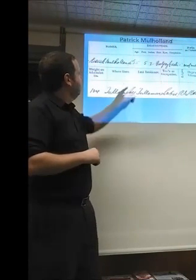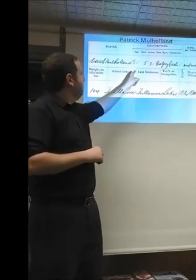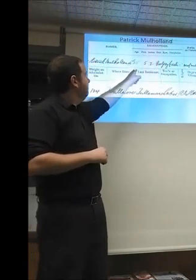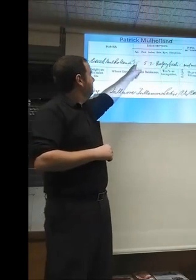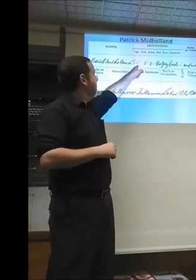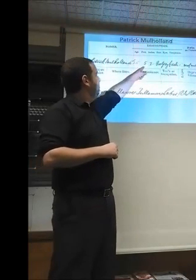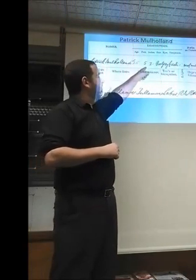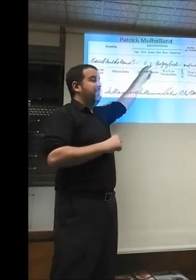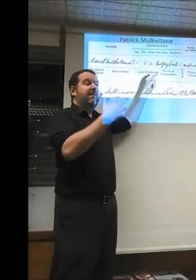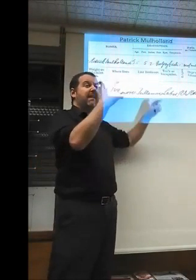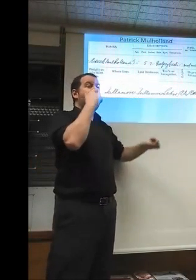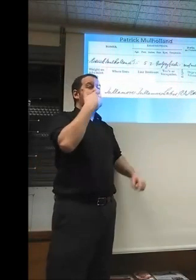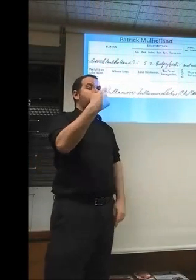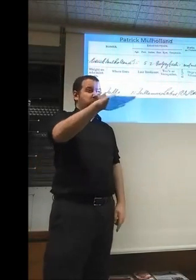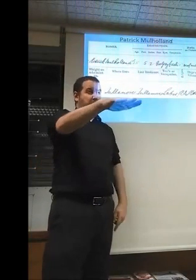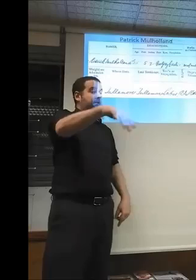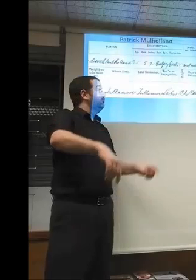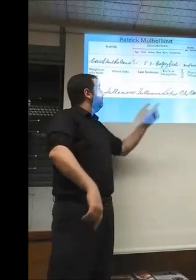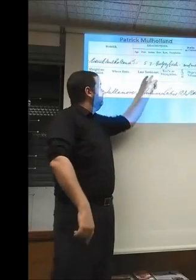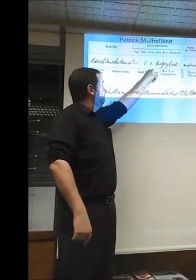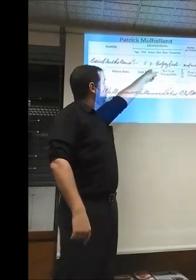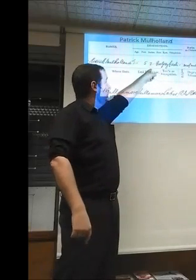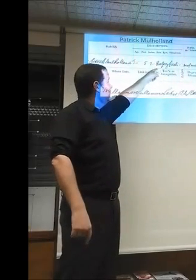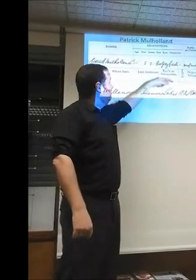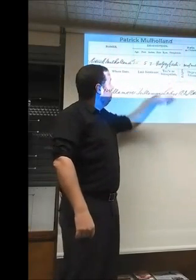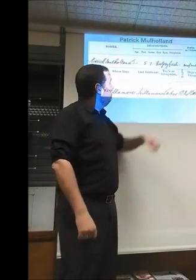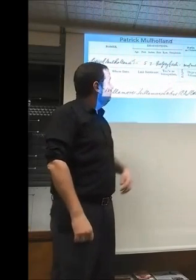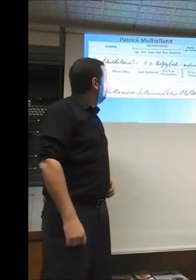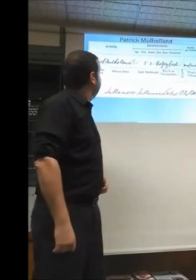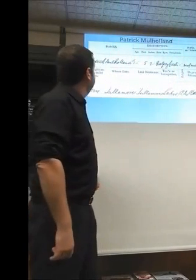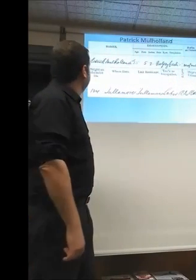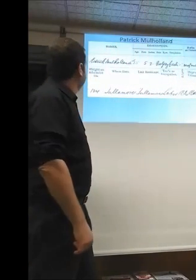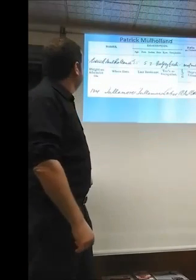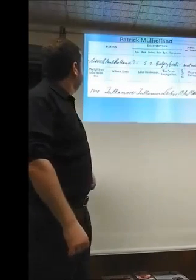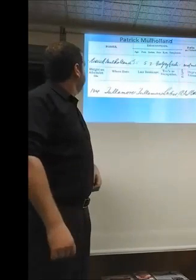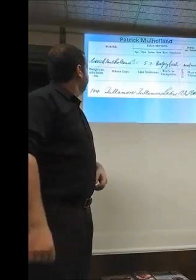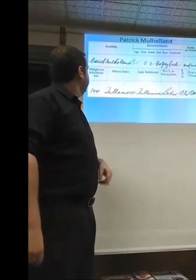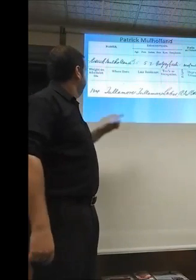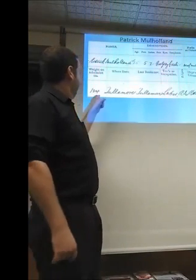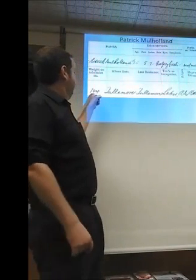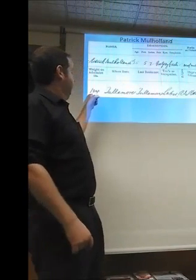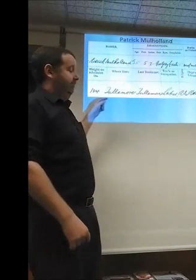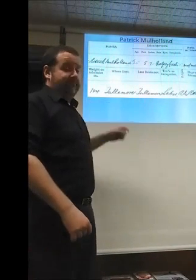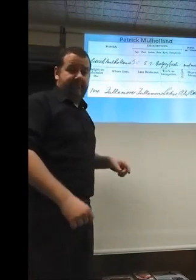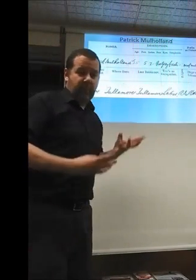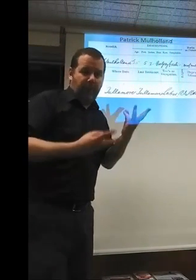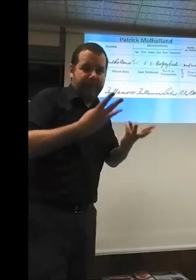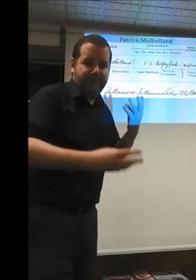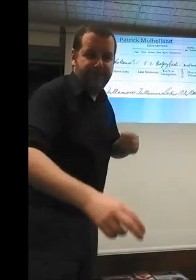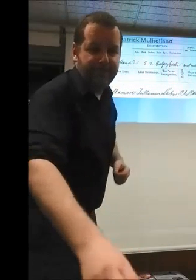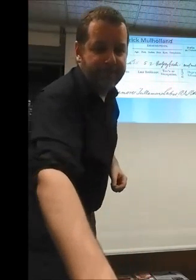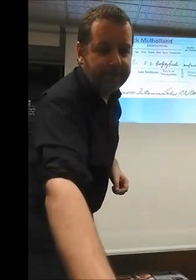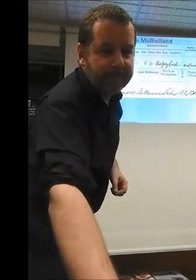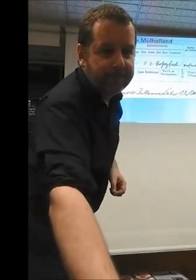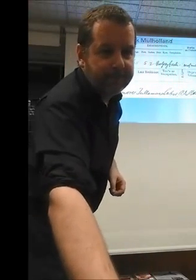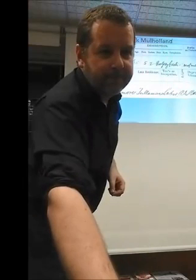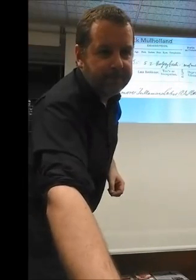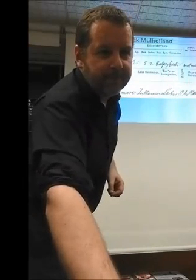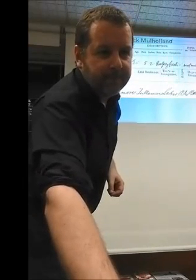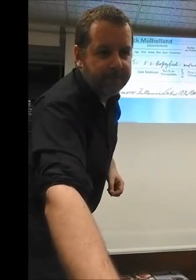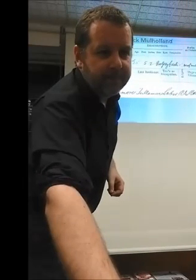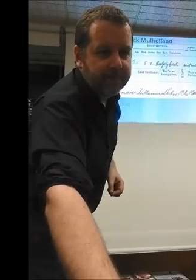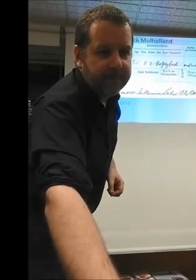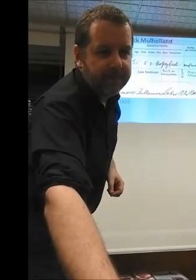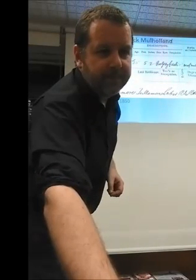And then in 1854, he was arrested and accused of stealing a silver pocket watch.